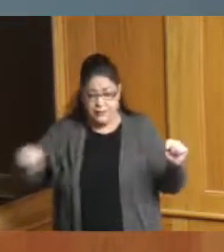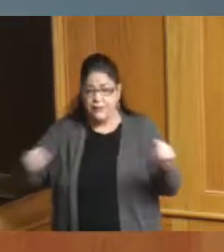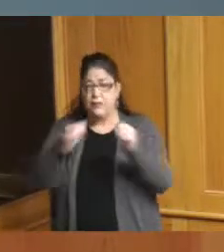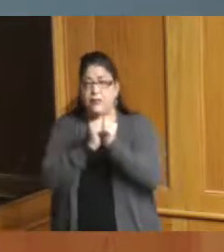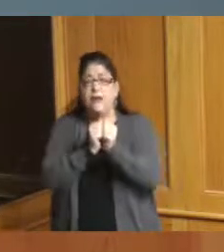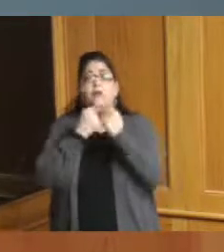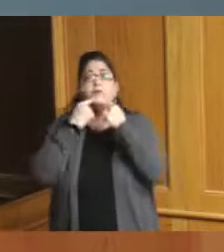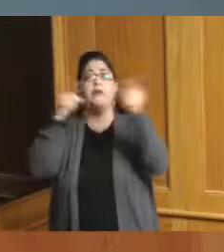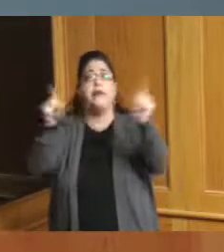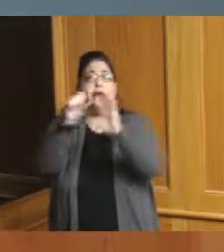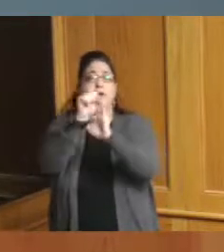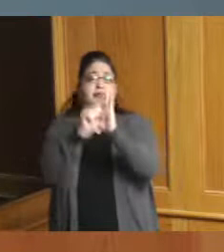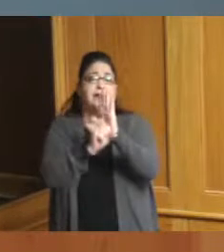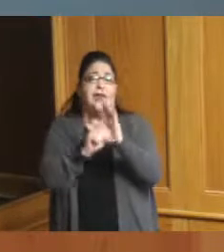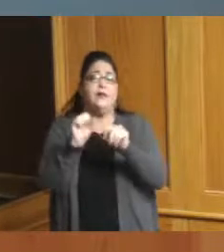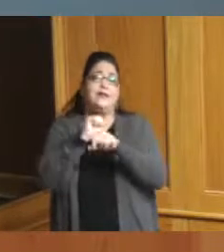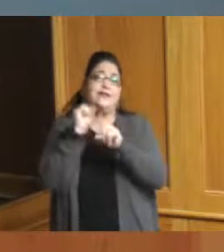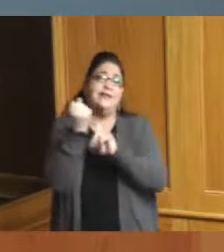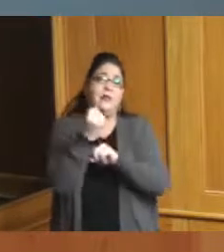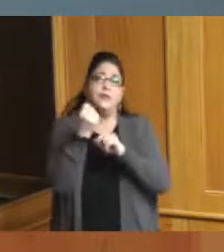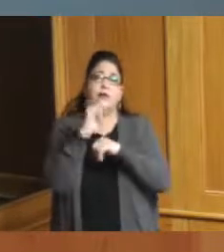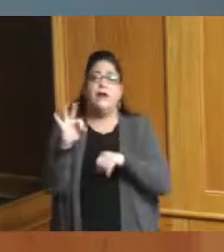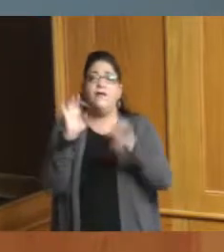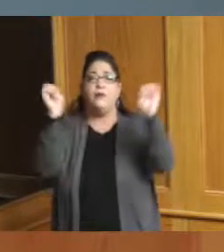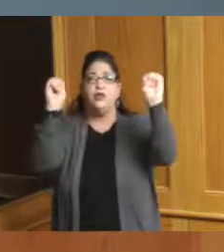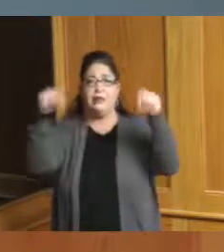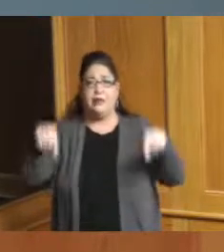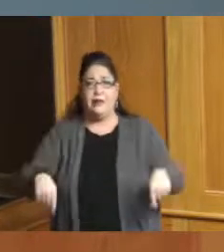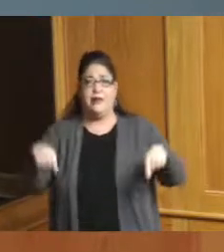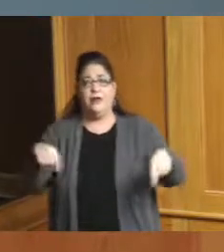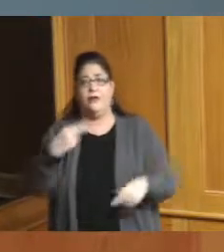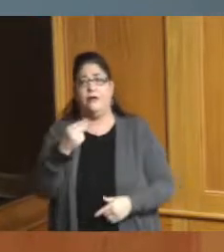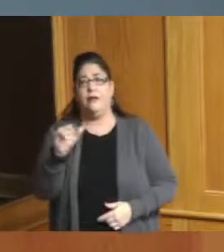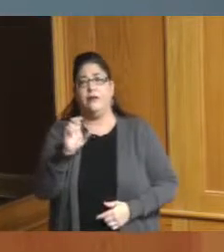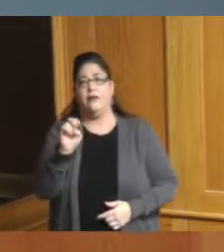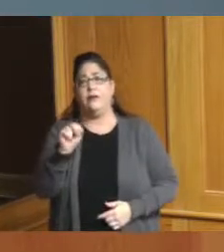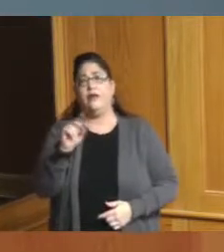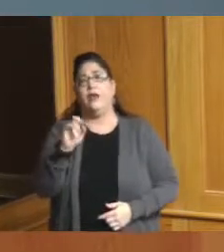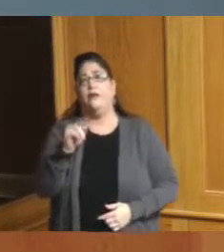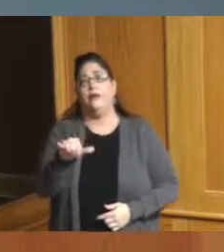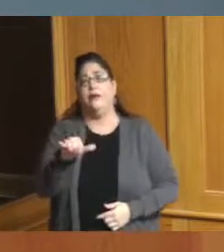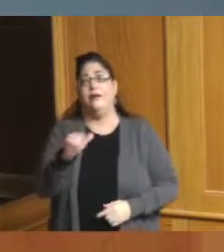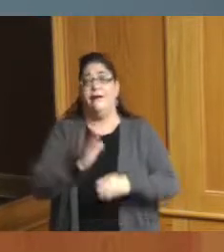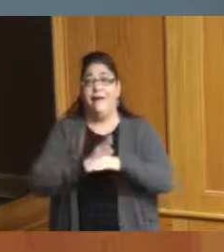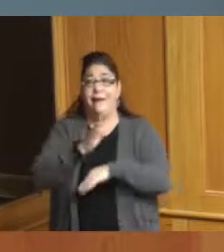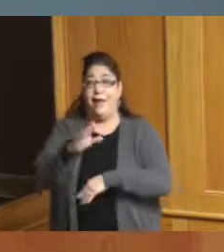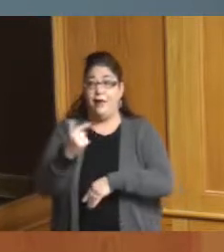a state of emergency in Hamilton County and after Greg's presentation I will present the resolution